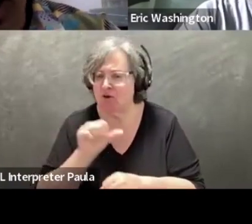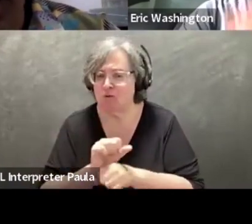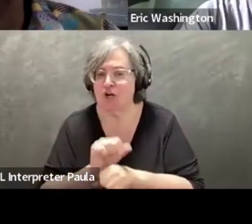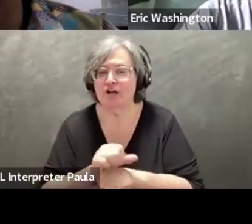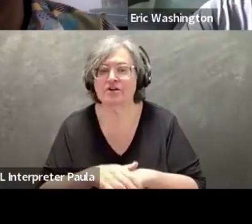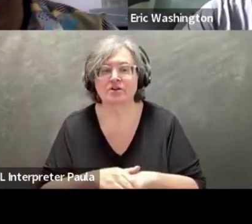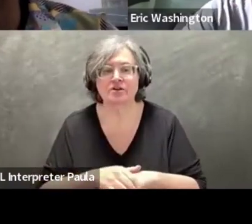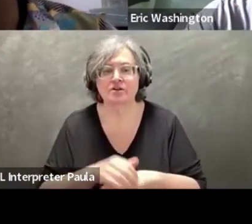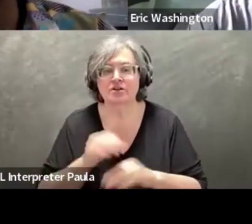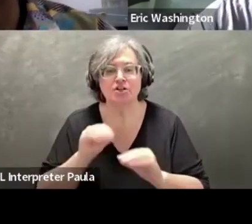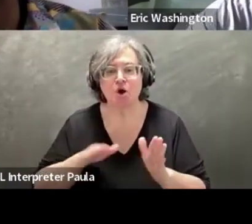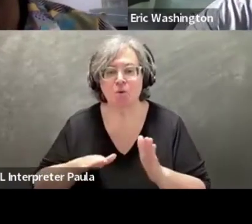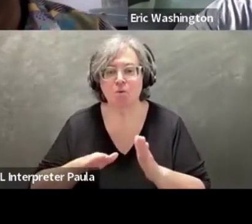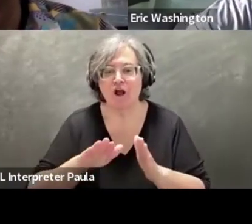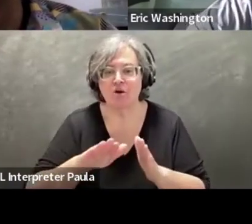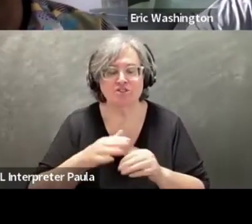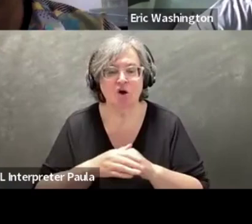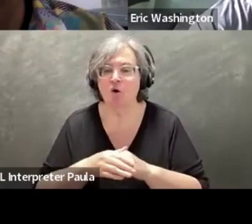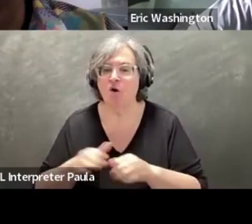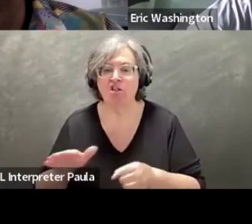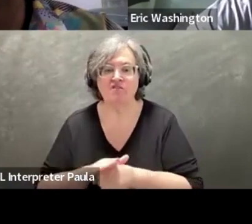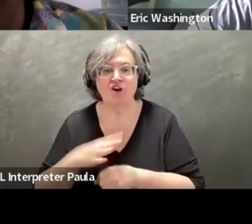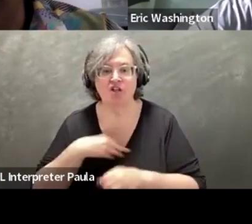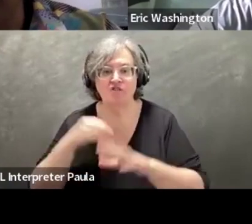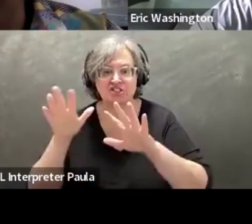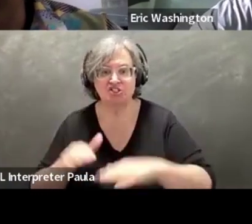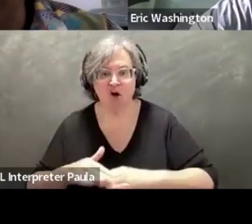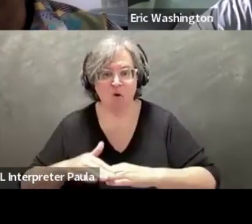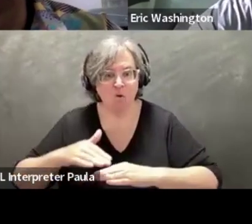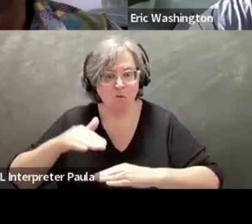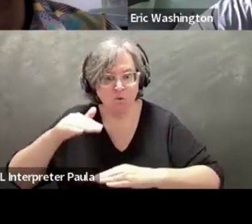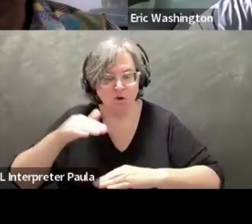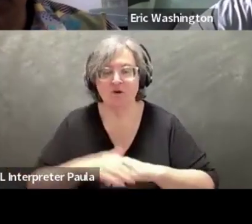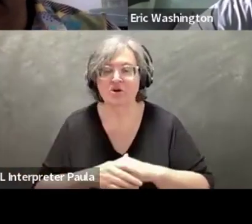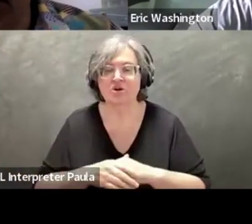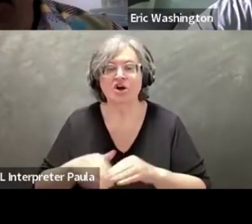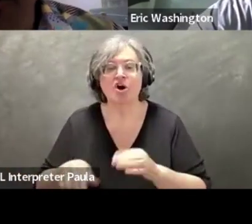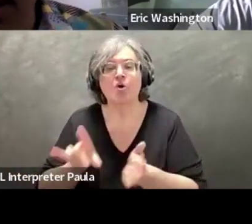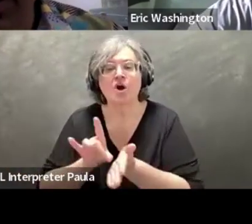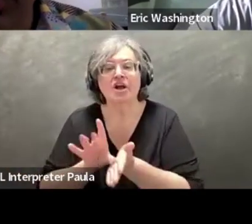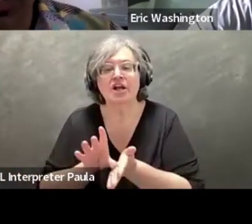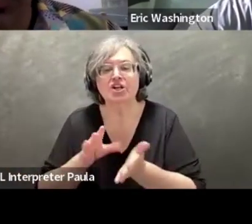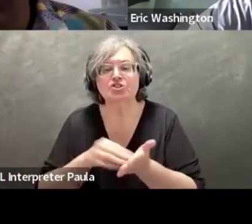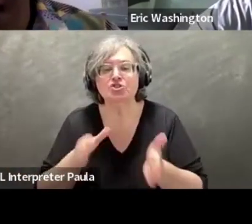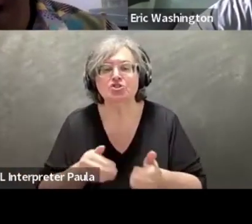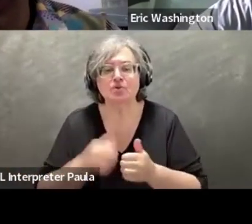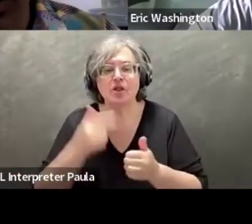ramps, or the ramps were covered in snow, kicking out students with mental health disabilities off campus because, quote, they